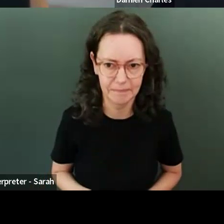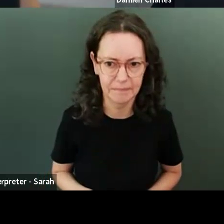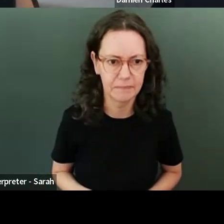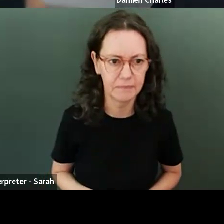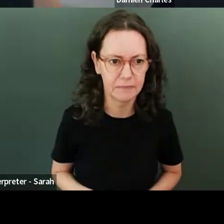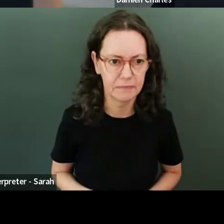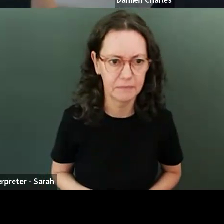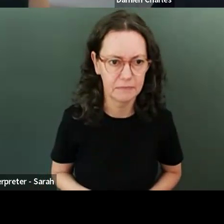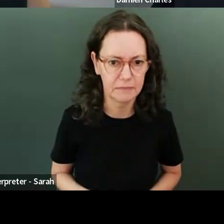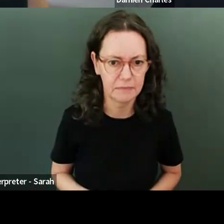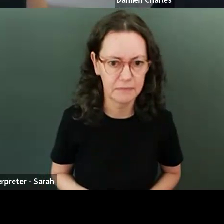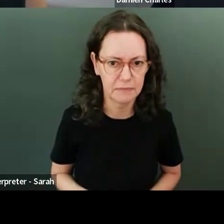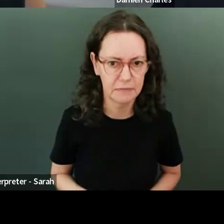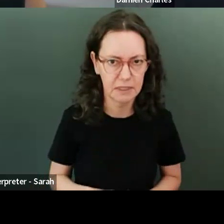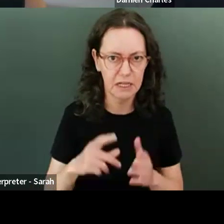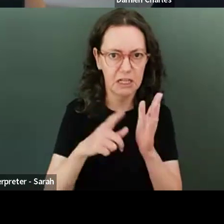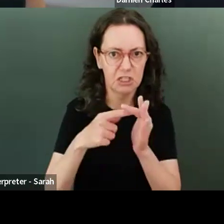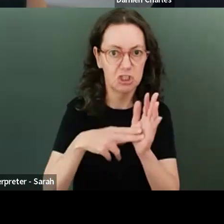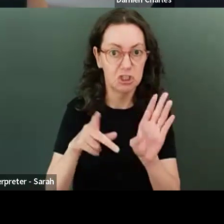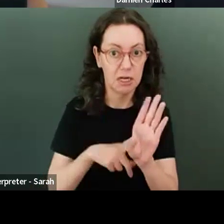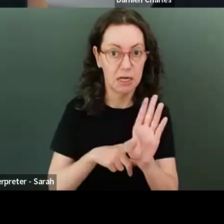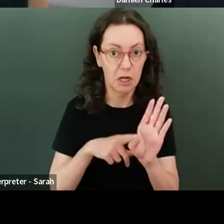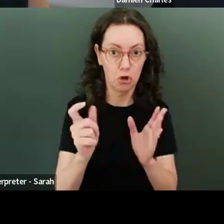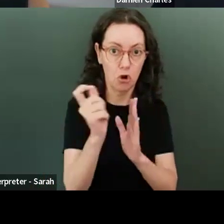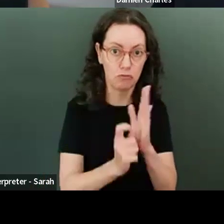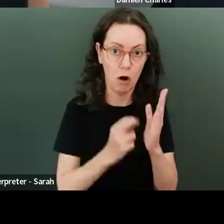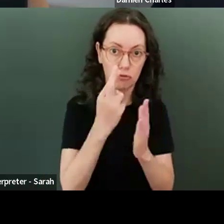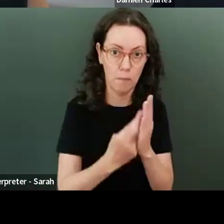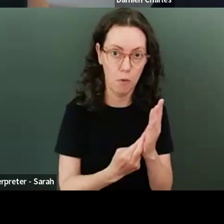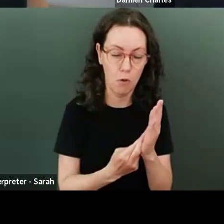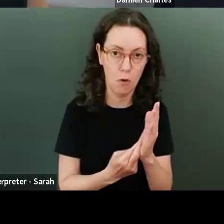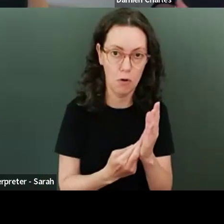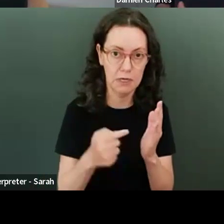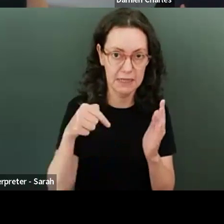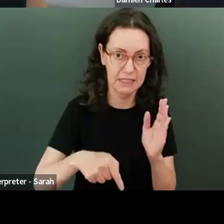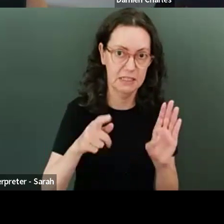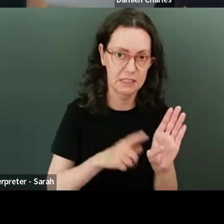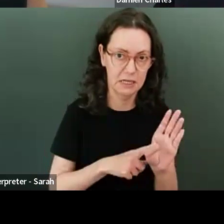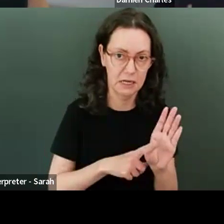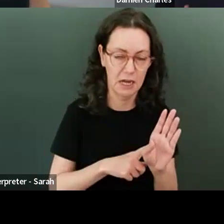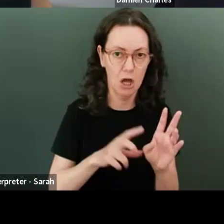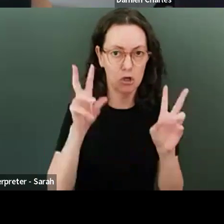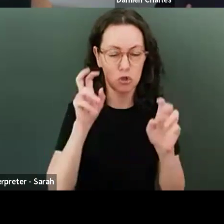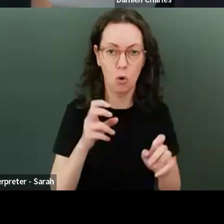earlier you authored a report earlier this year which looked at the school to